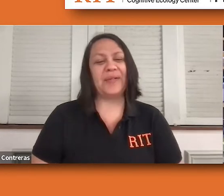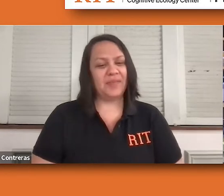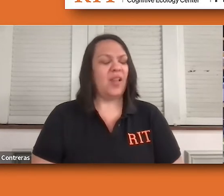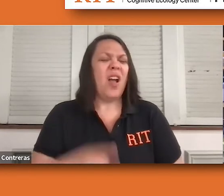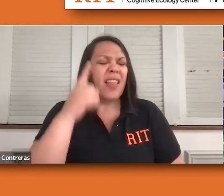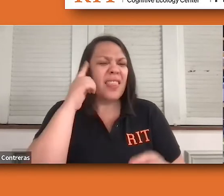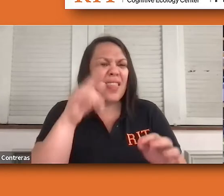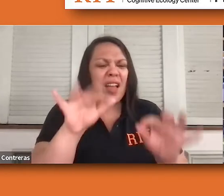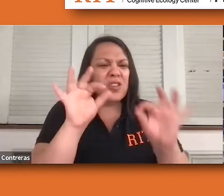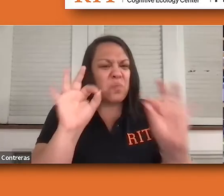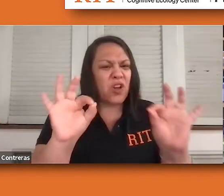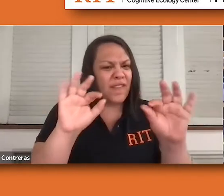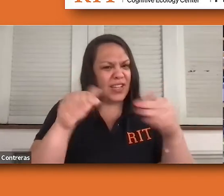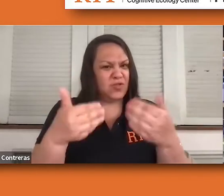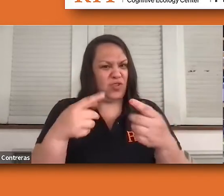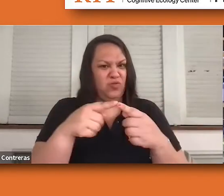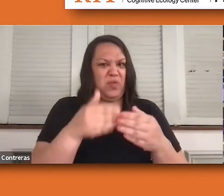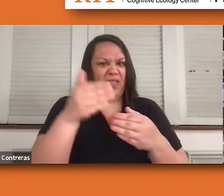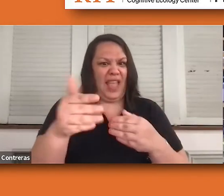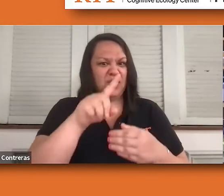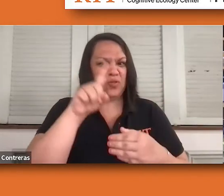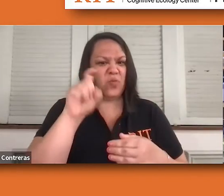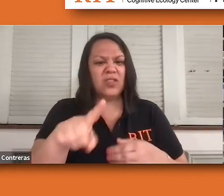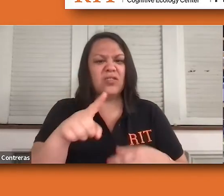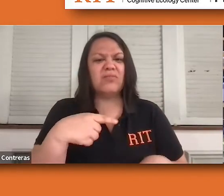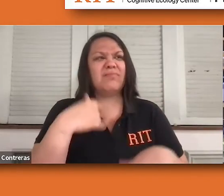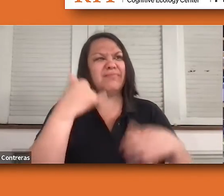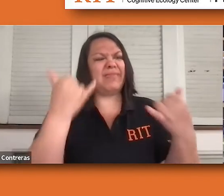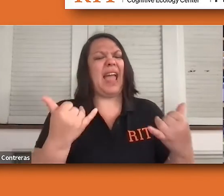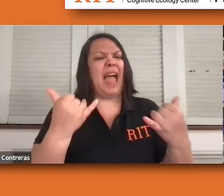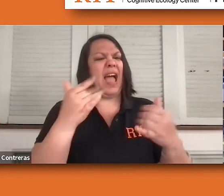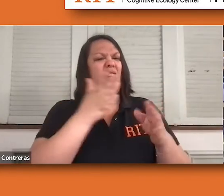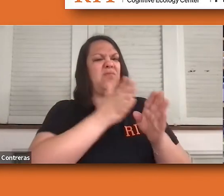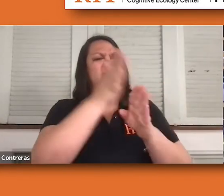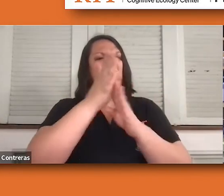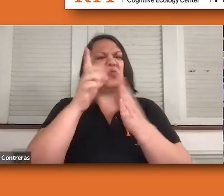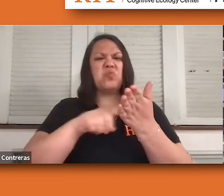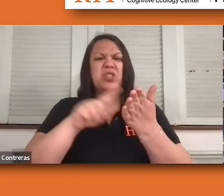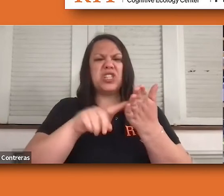Jessica: And still the CCL. Huh. I think that's a perfect segue into the next question.